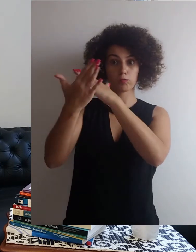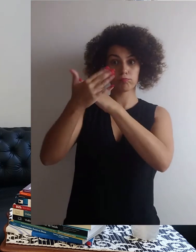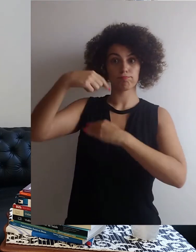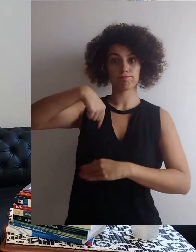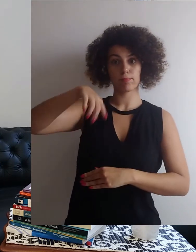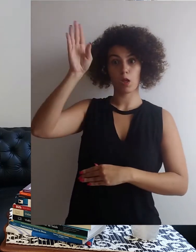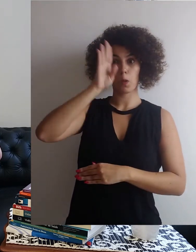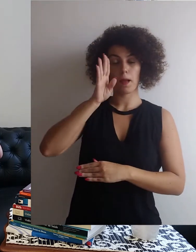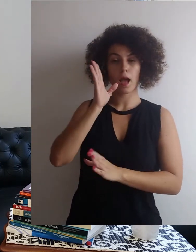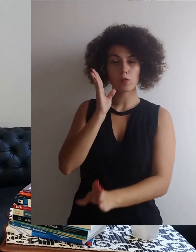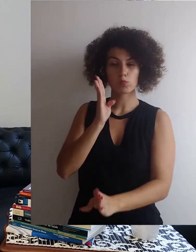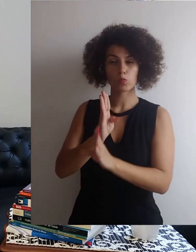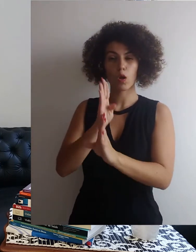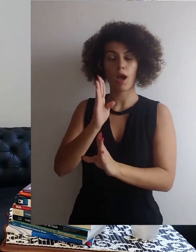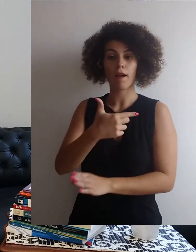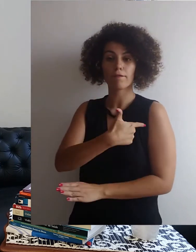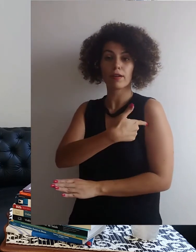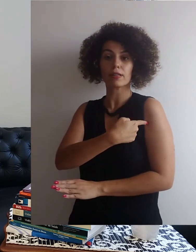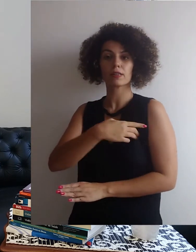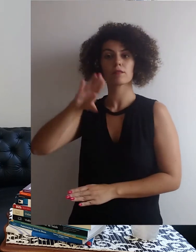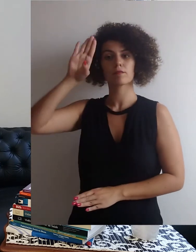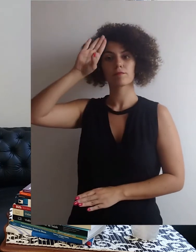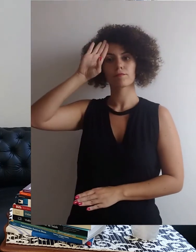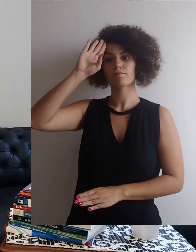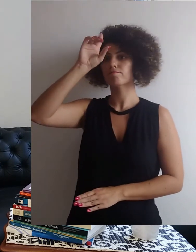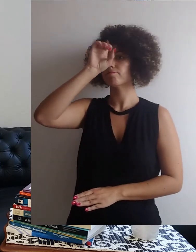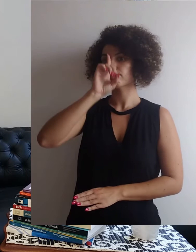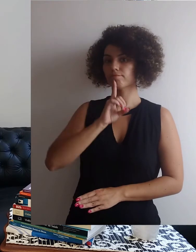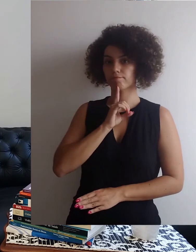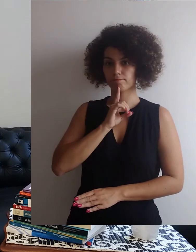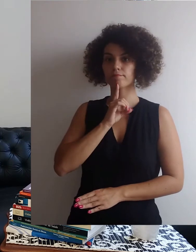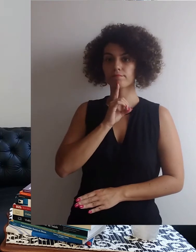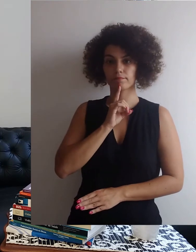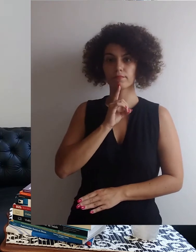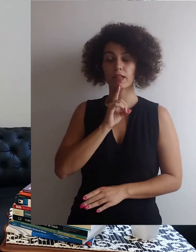of the Brazilian government. The work of the Rockefeller Foundation in Brazil helped in the development of